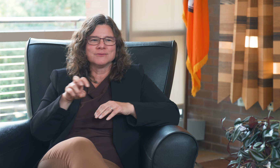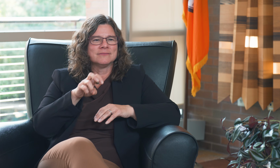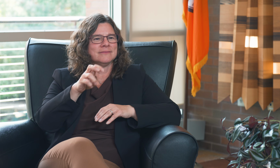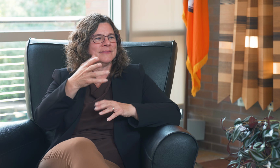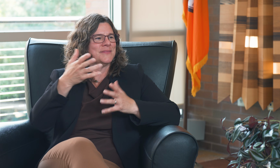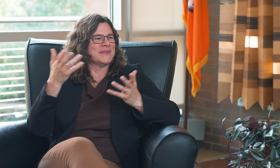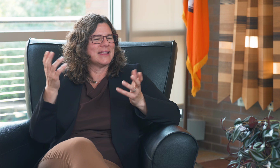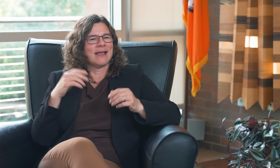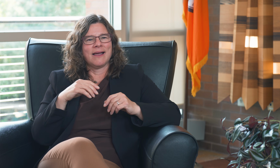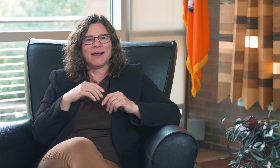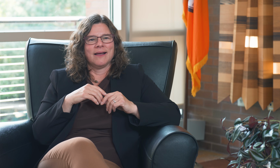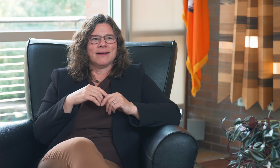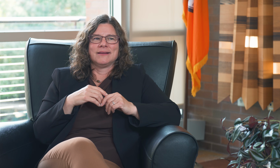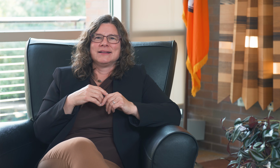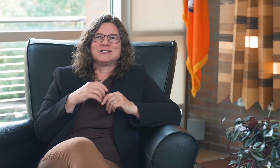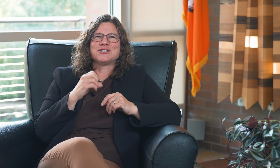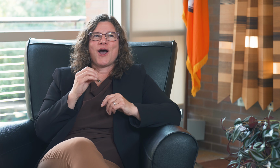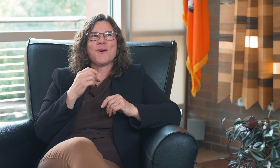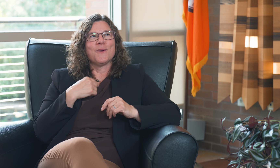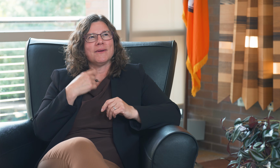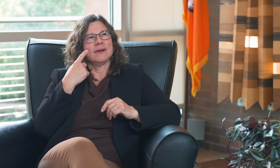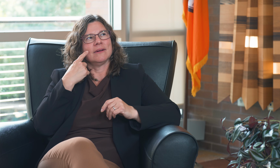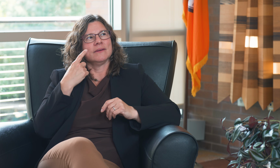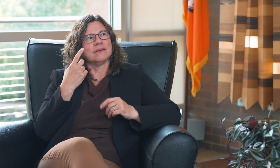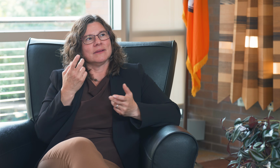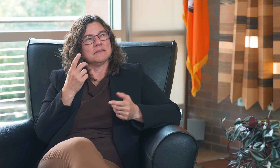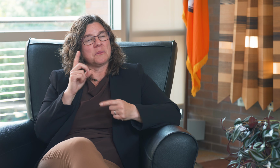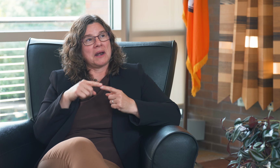They've explained to me what they do during the tours,